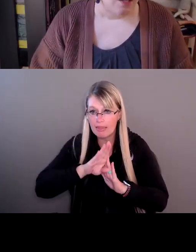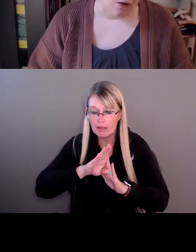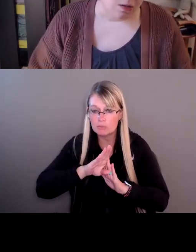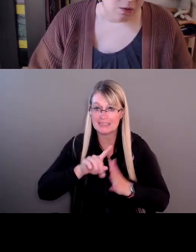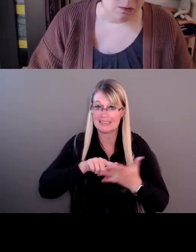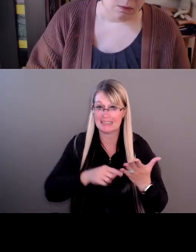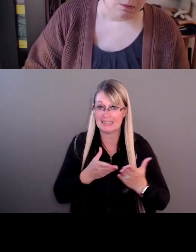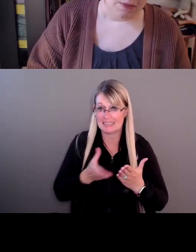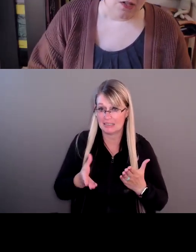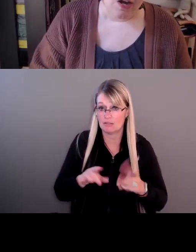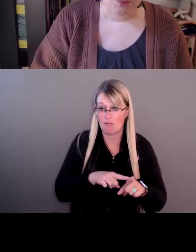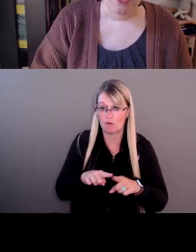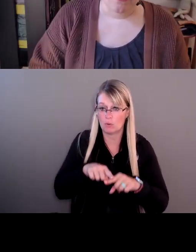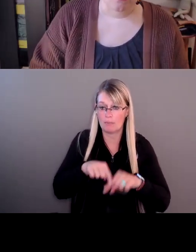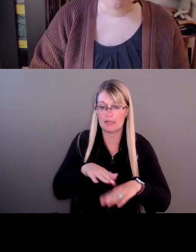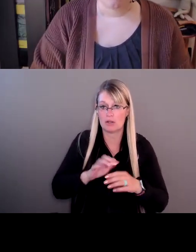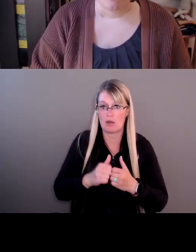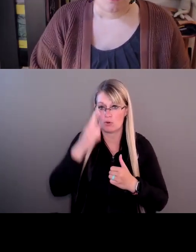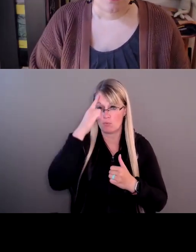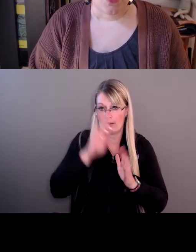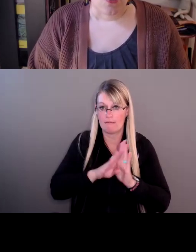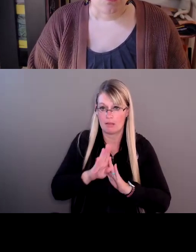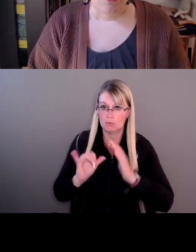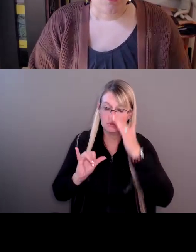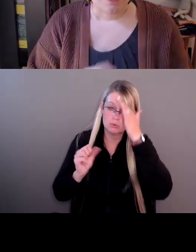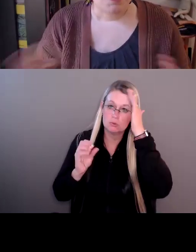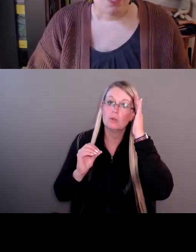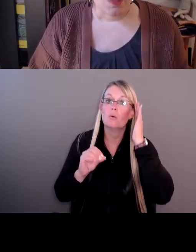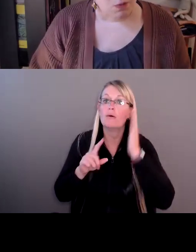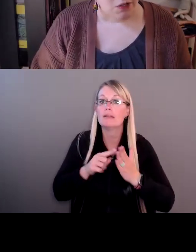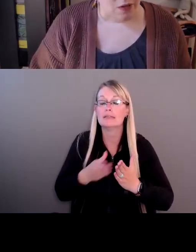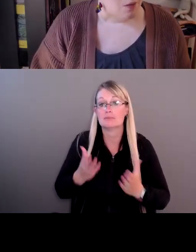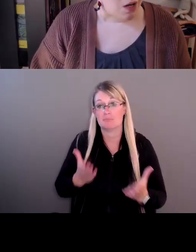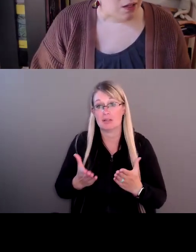are also based on how your brain develops. And so those things might as well be under the umbrella